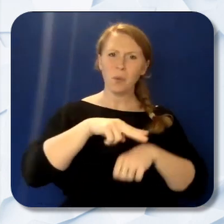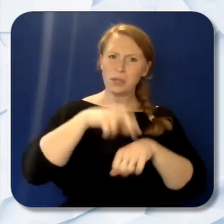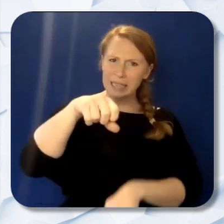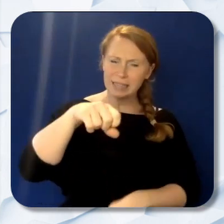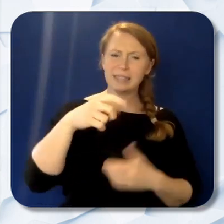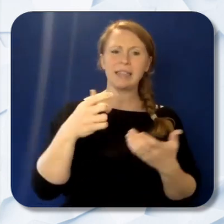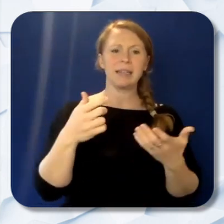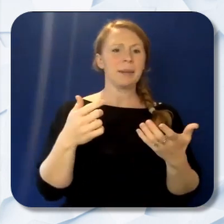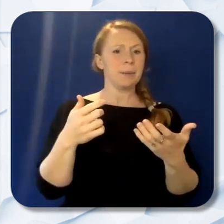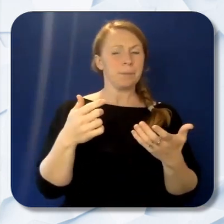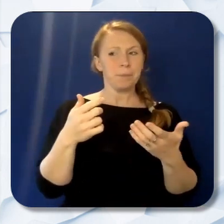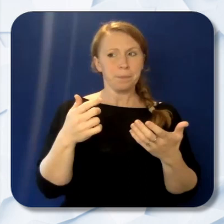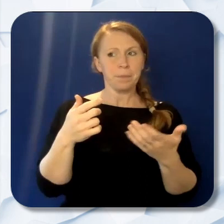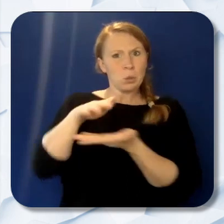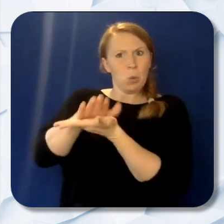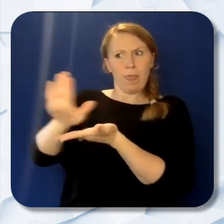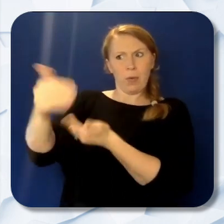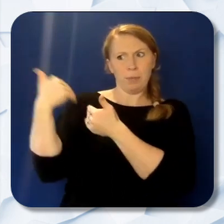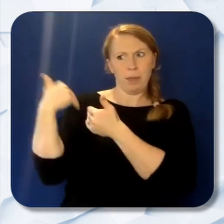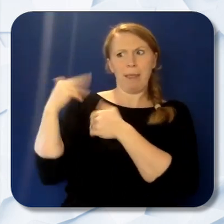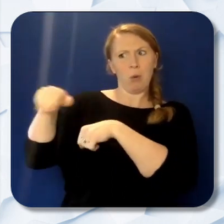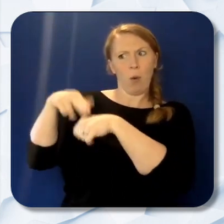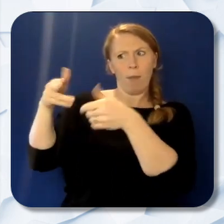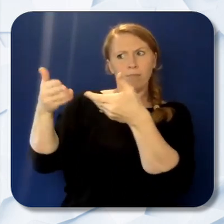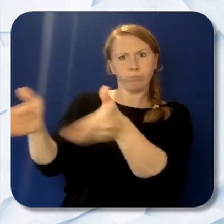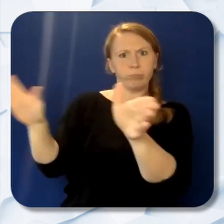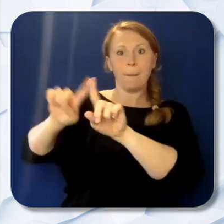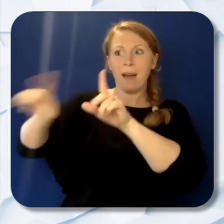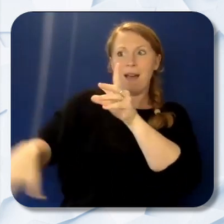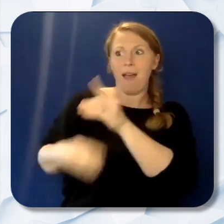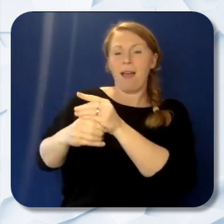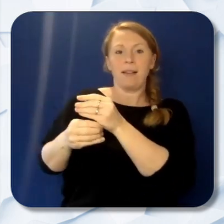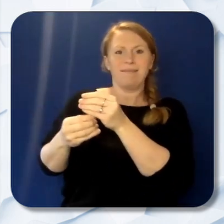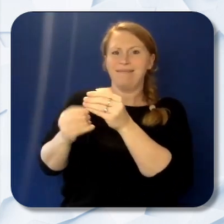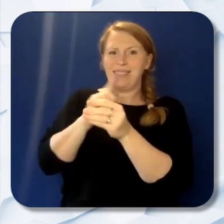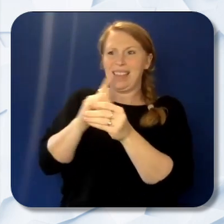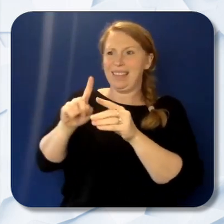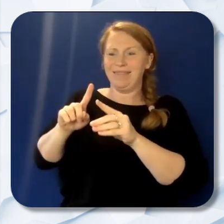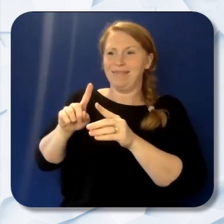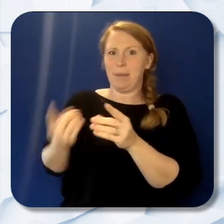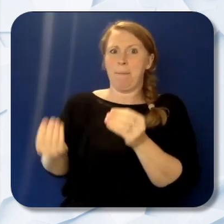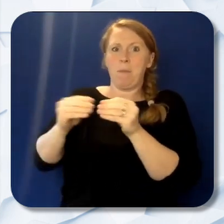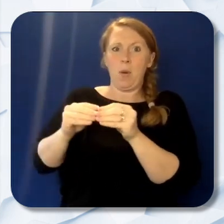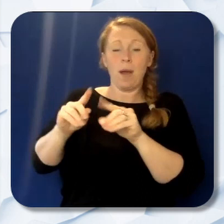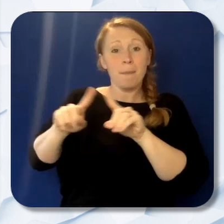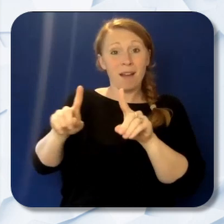uh pale, of what schools do the reality is that as you heard from Superintendent again. Uh, many